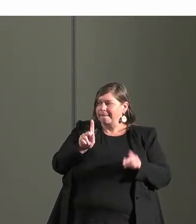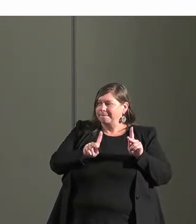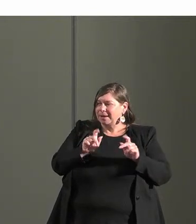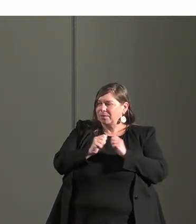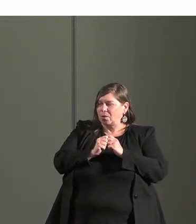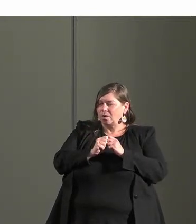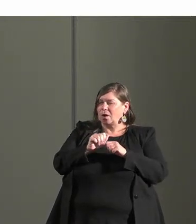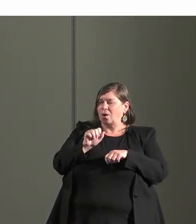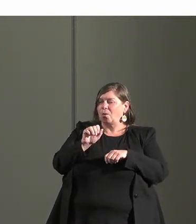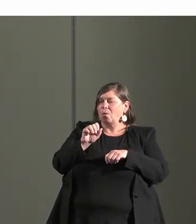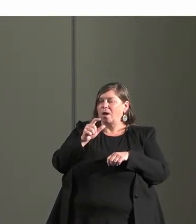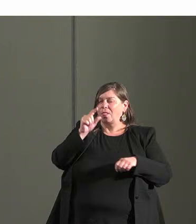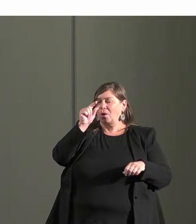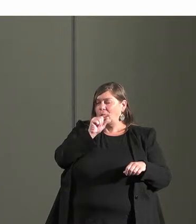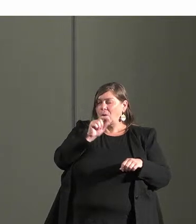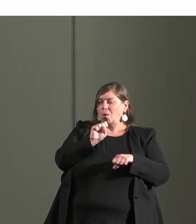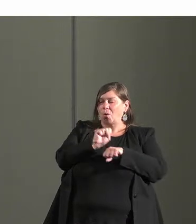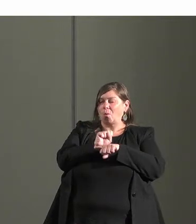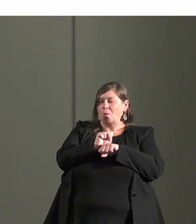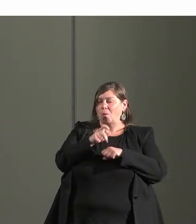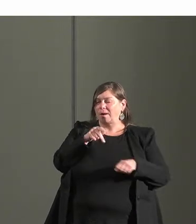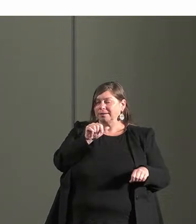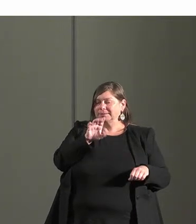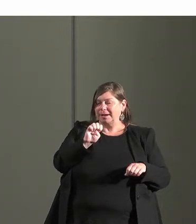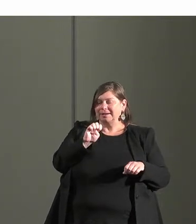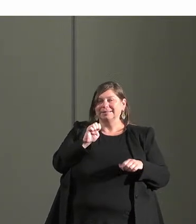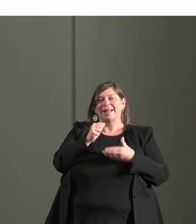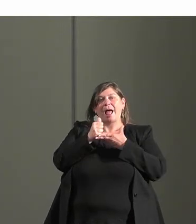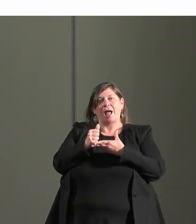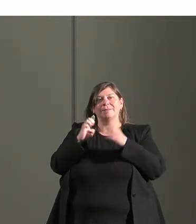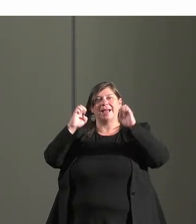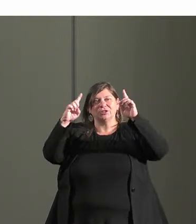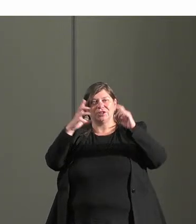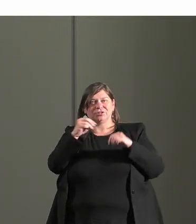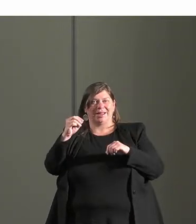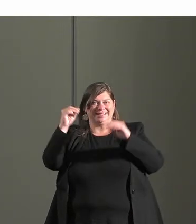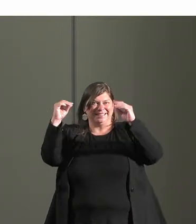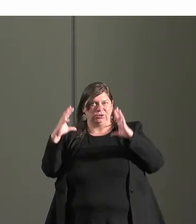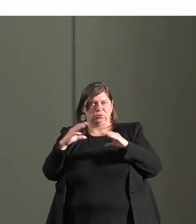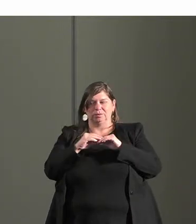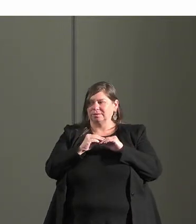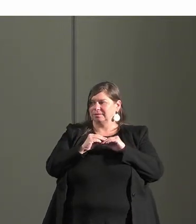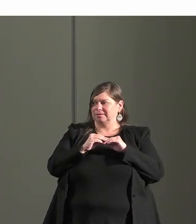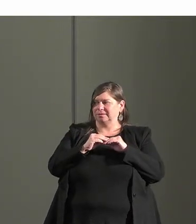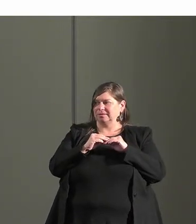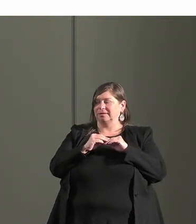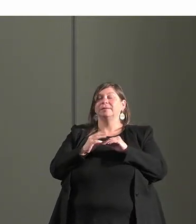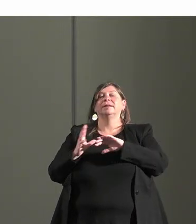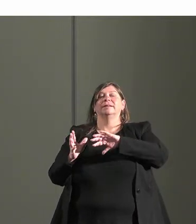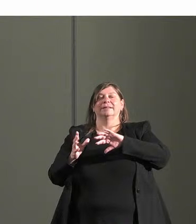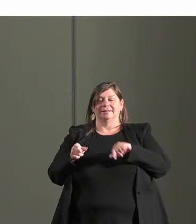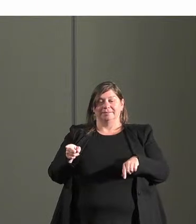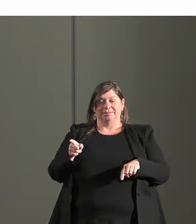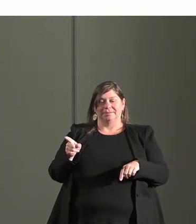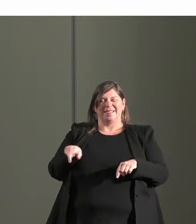space. Chrome Book. Motor -- people with -- Google Workspace